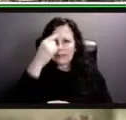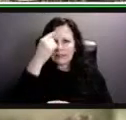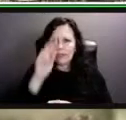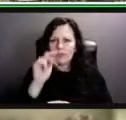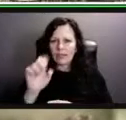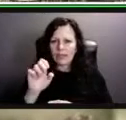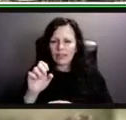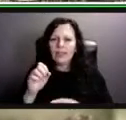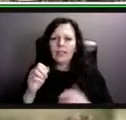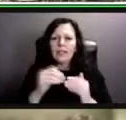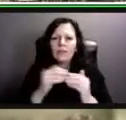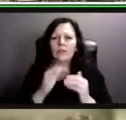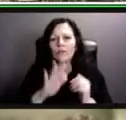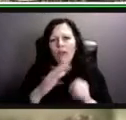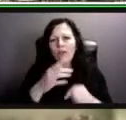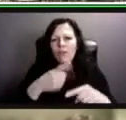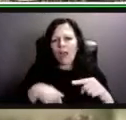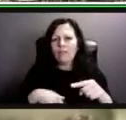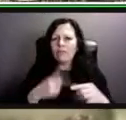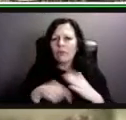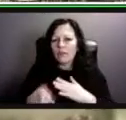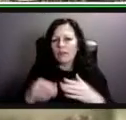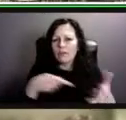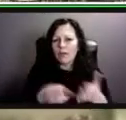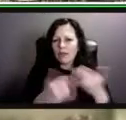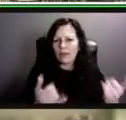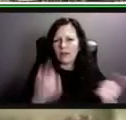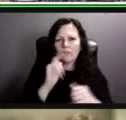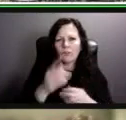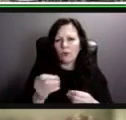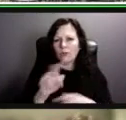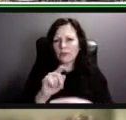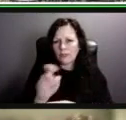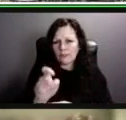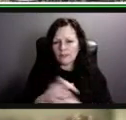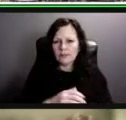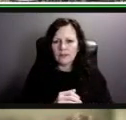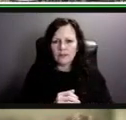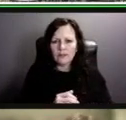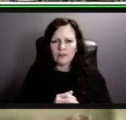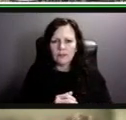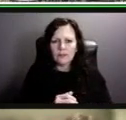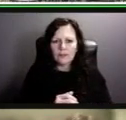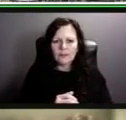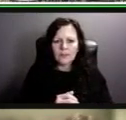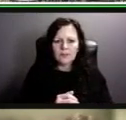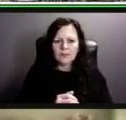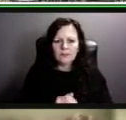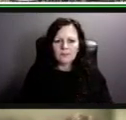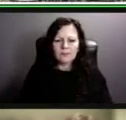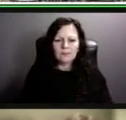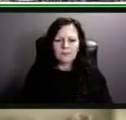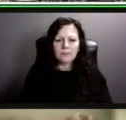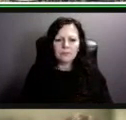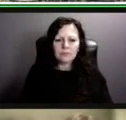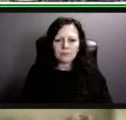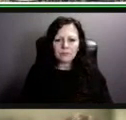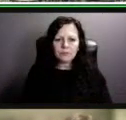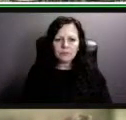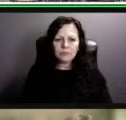NO, NO. TWO DOLLARS AND 50 CENT RATE WOULD BE ABOUT HALF WHAT